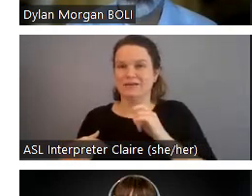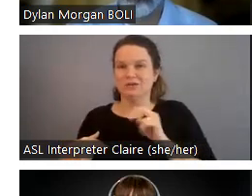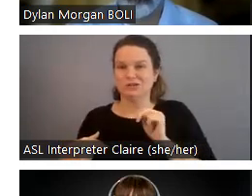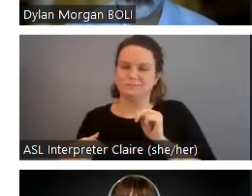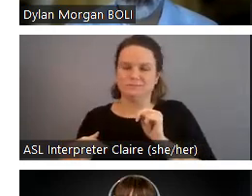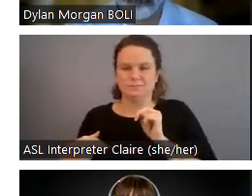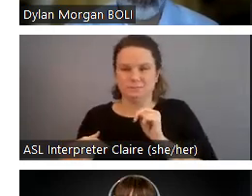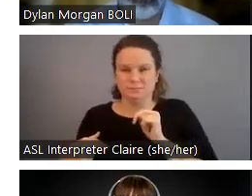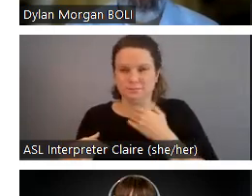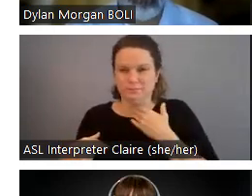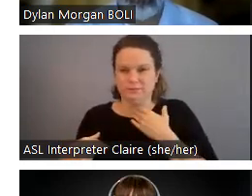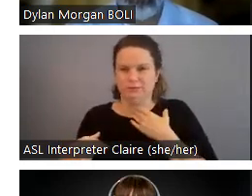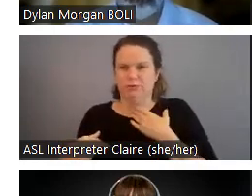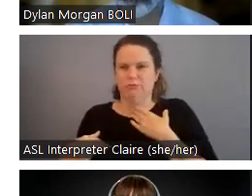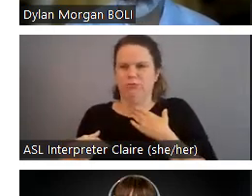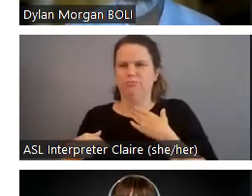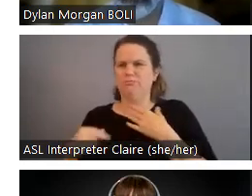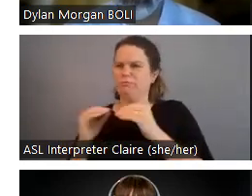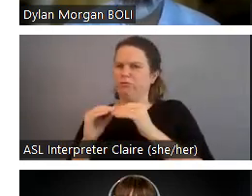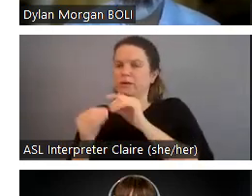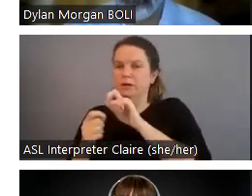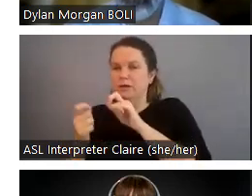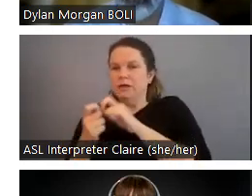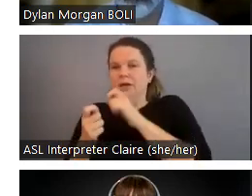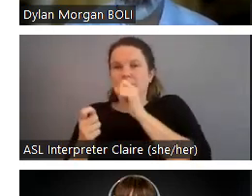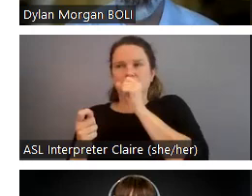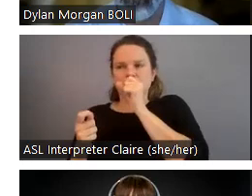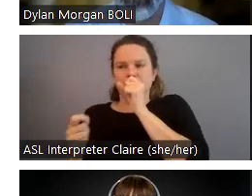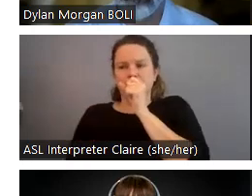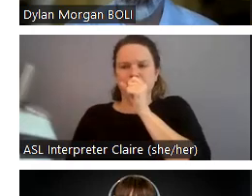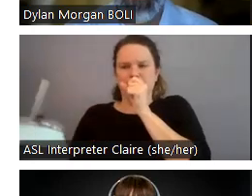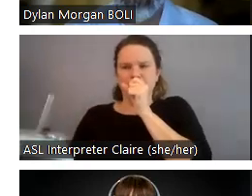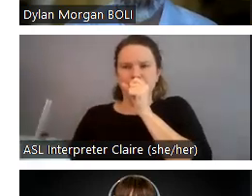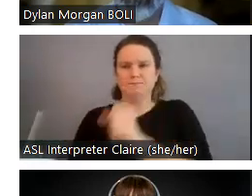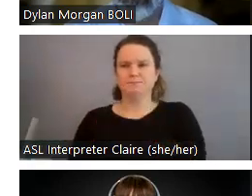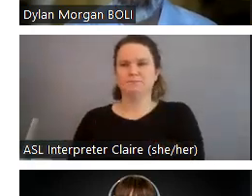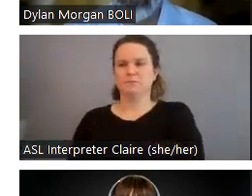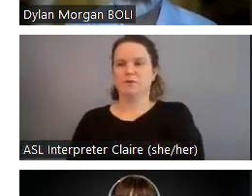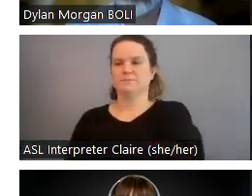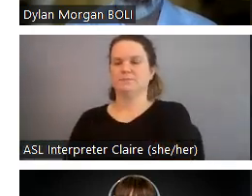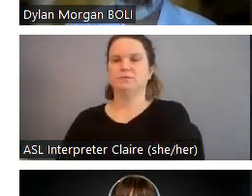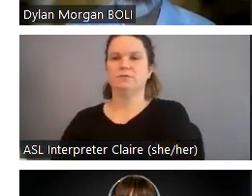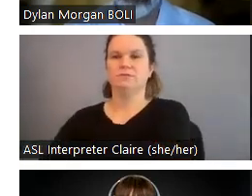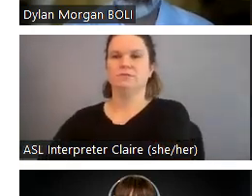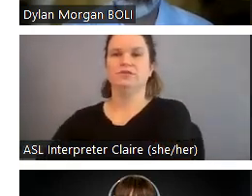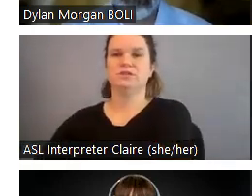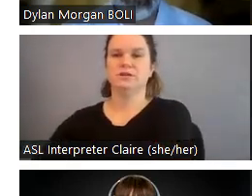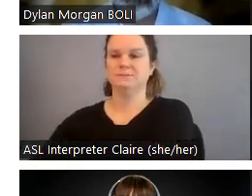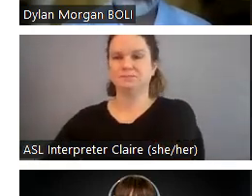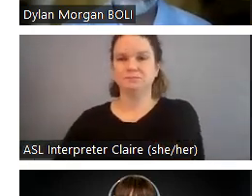more circumscribed- the reasons for taking leave are fewer in most cases,